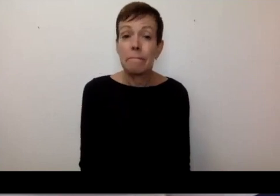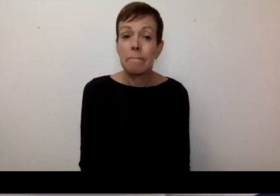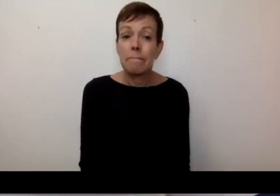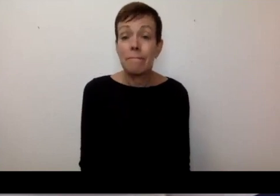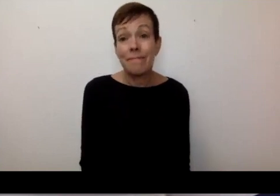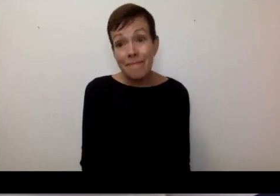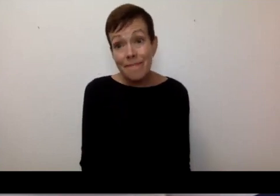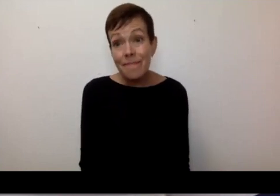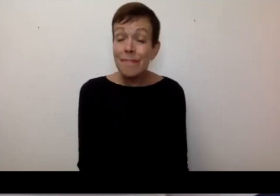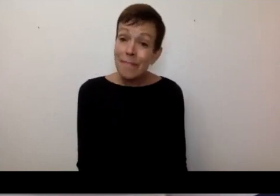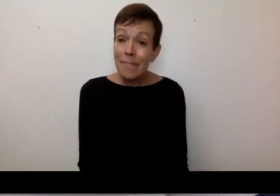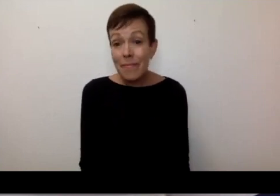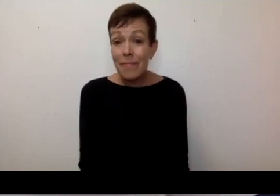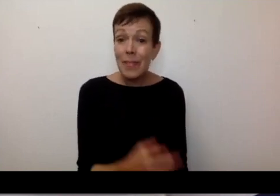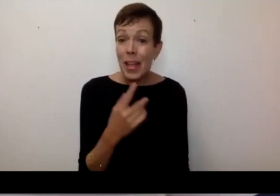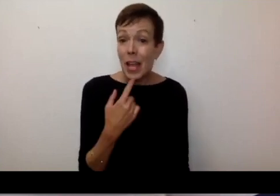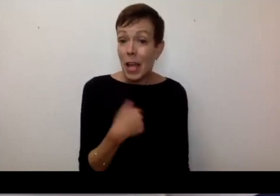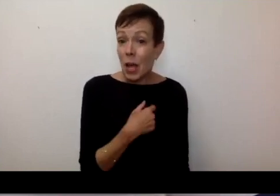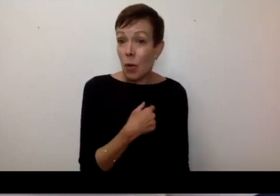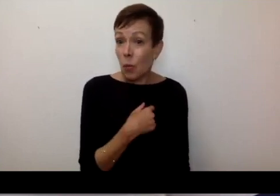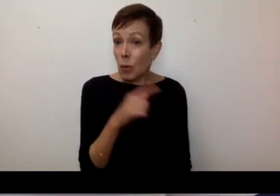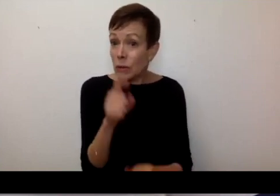supposed to be finishing in about 12 minutes but uh